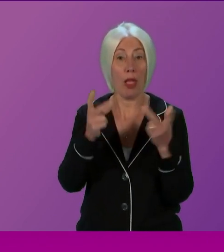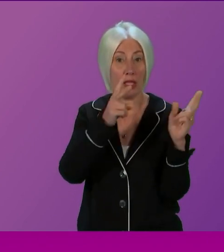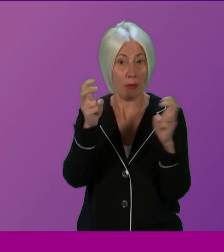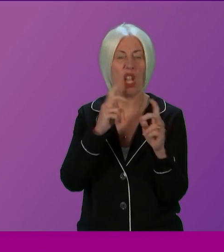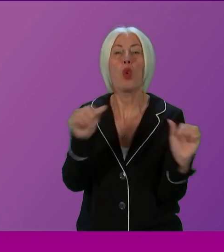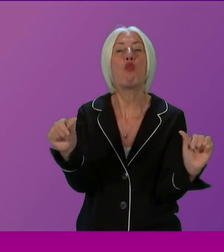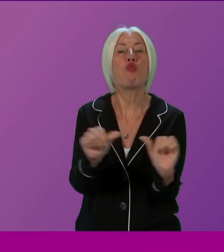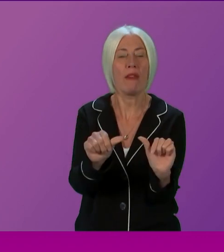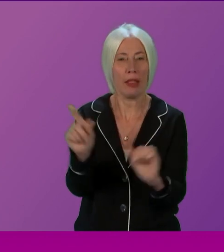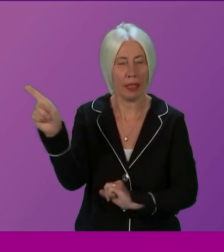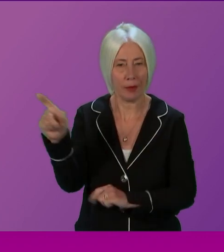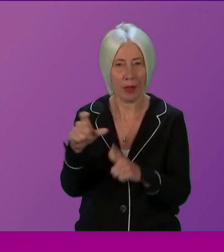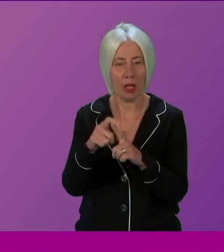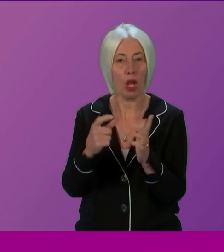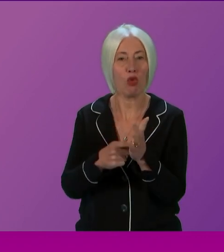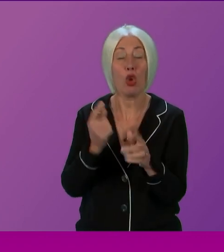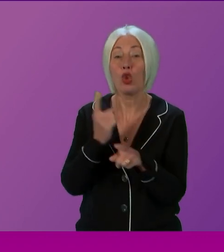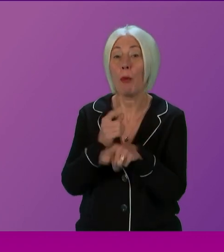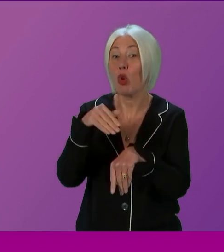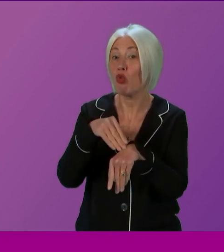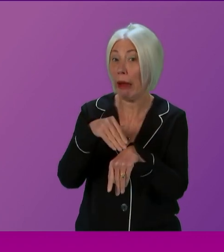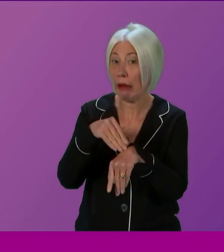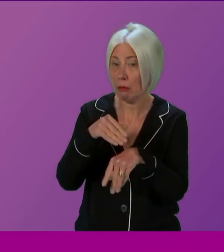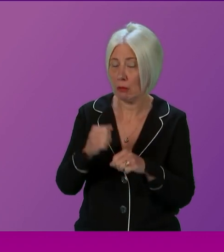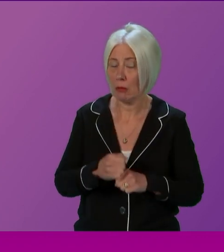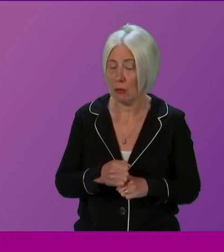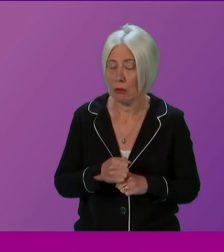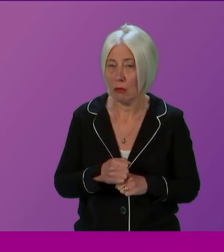Douglas Ross talked about crime. Let us talk about the record of my Government,